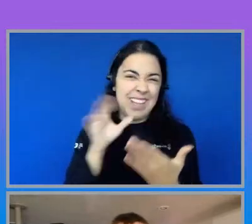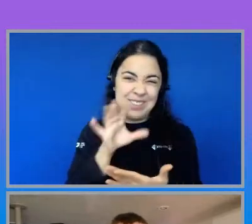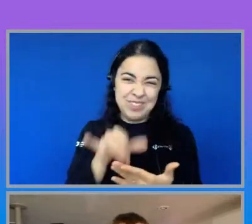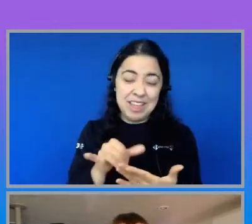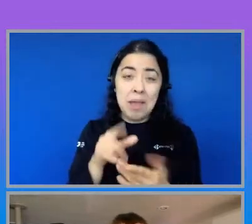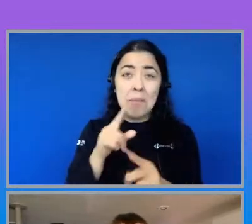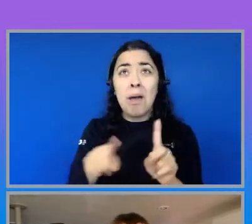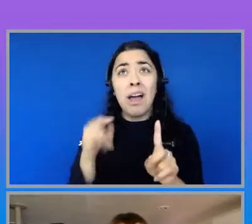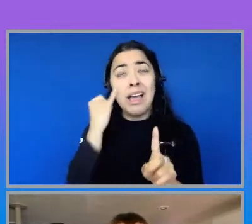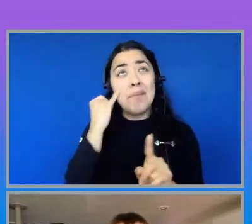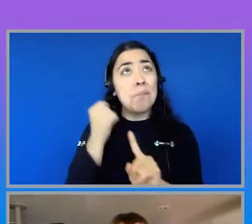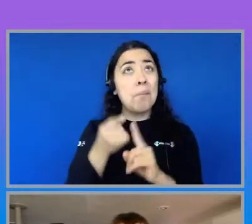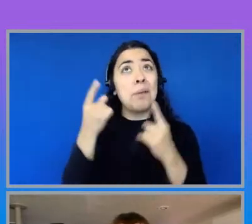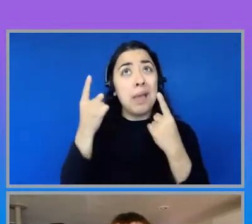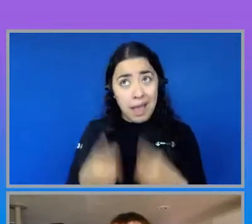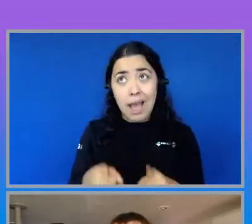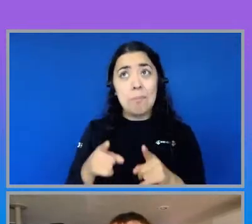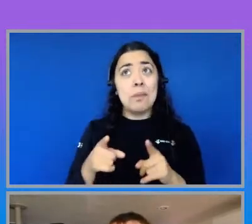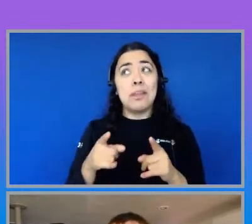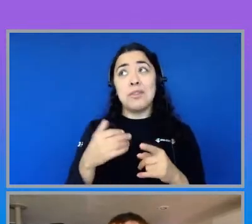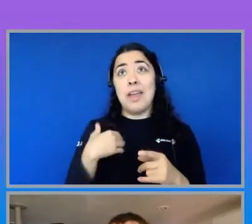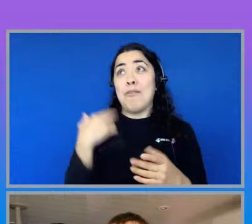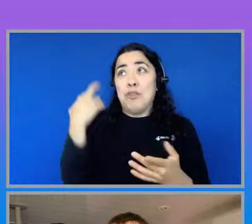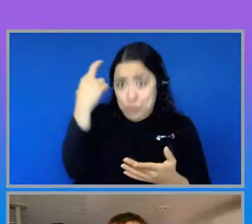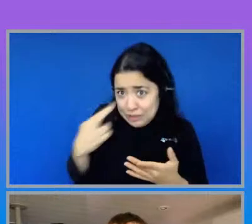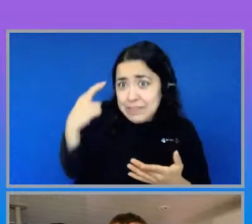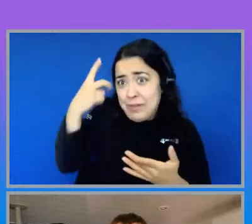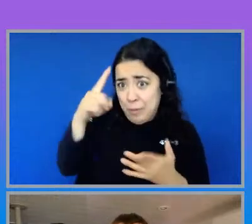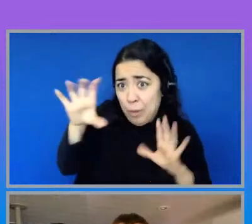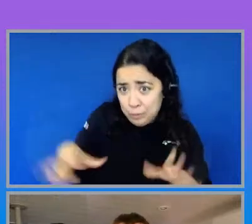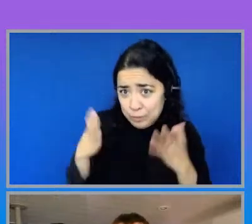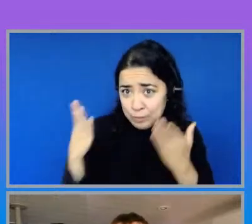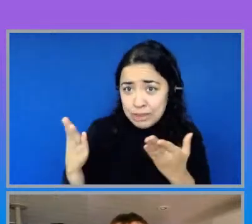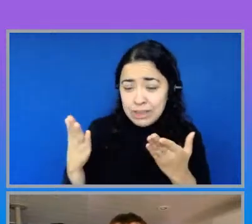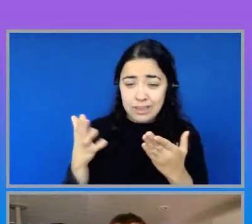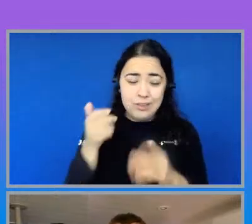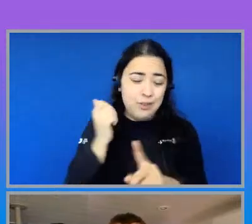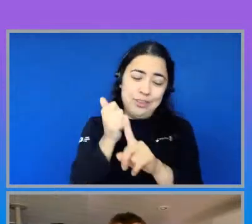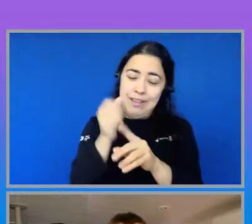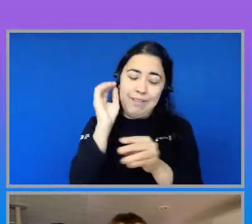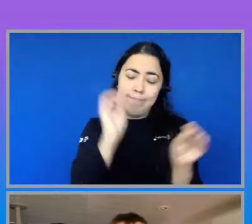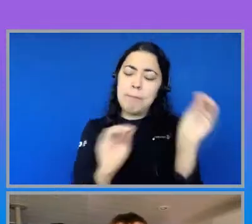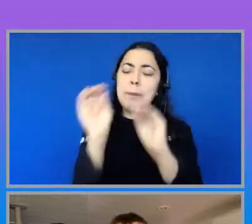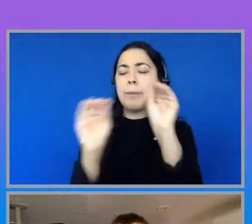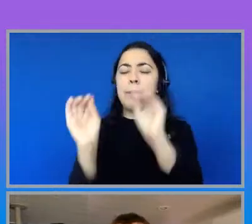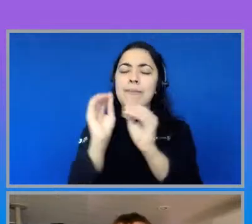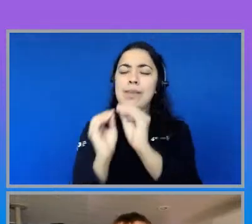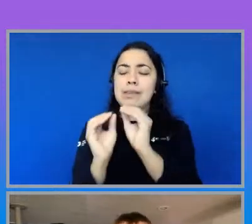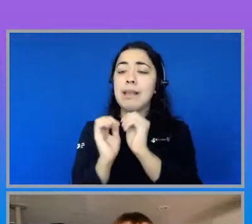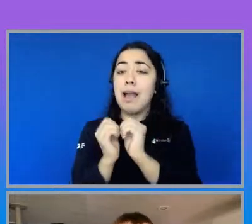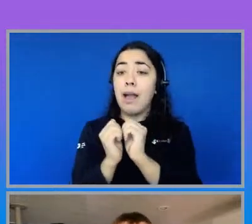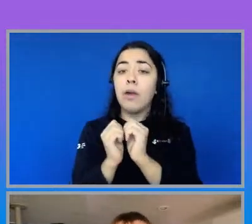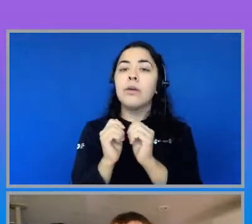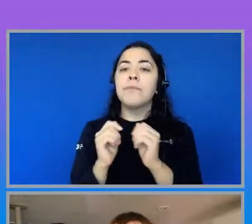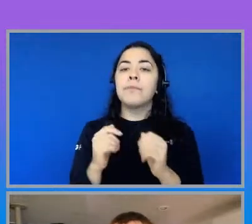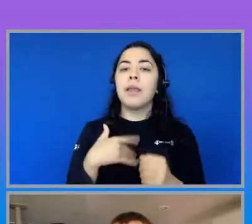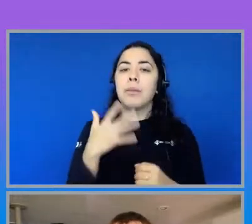does anything like that, but you know, if you did and there was a real reason to do it, you could